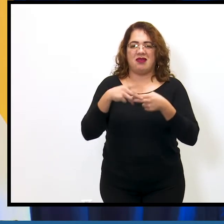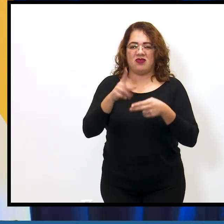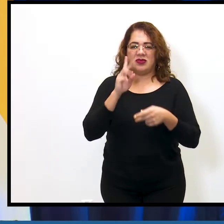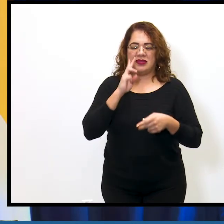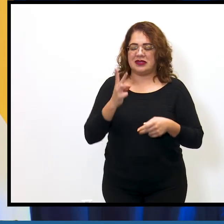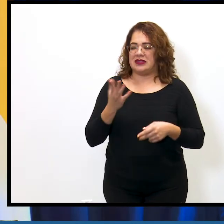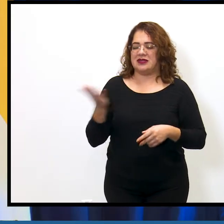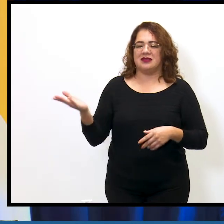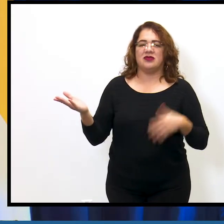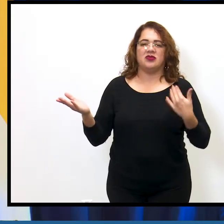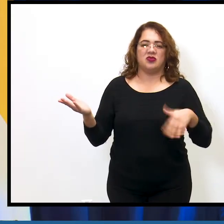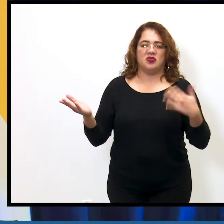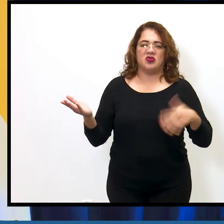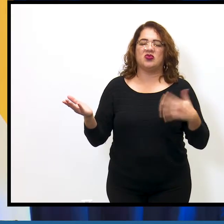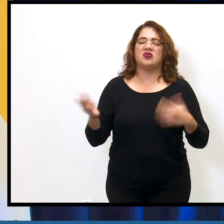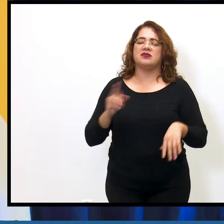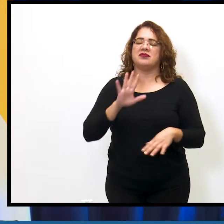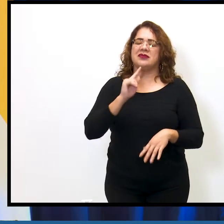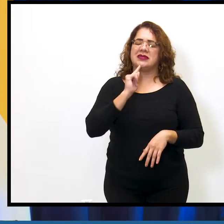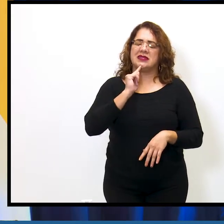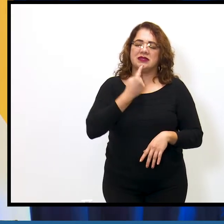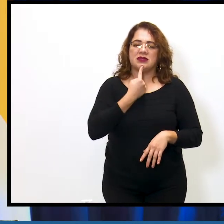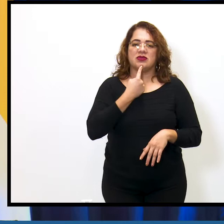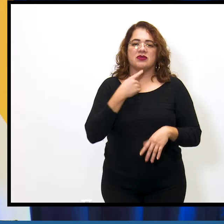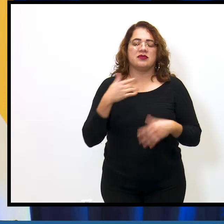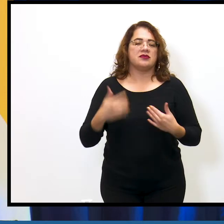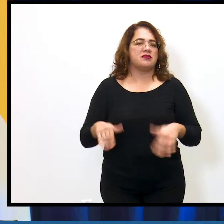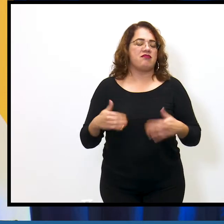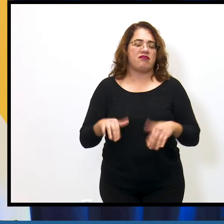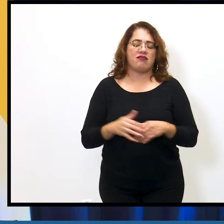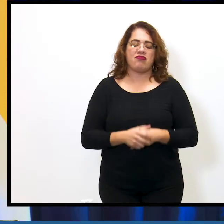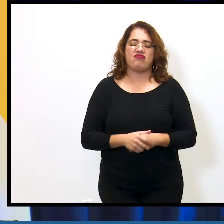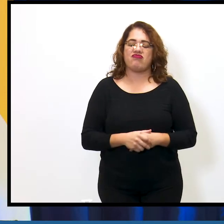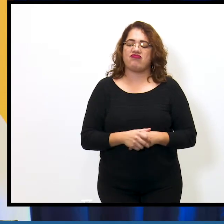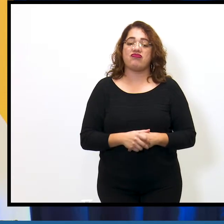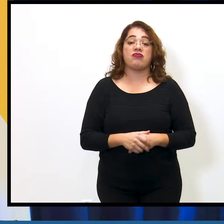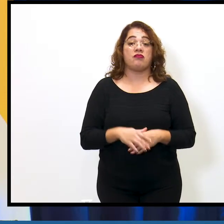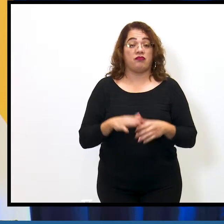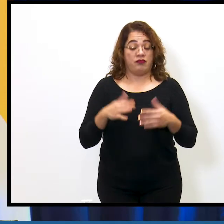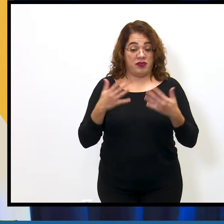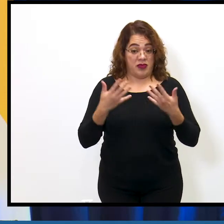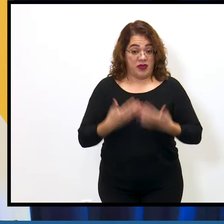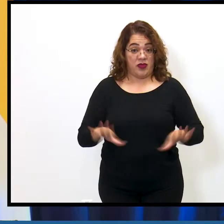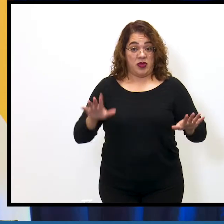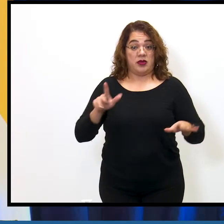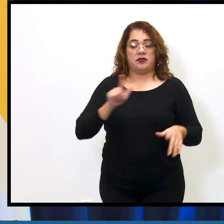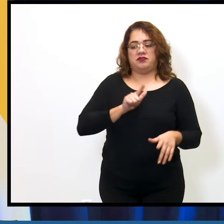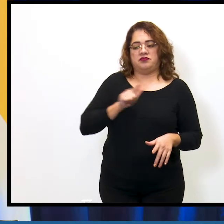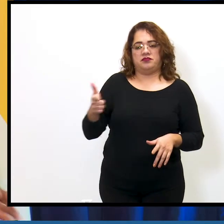of where we're at and, and then we'll turn it over to our health department as well. So let me begin